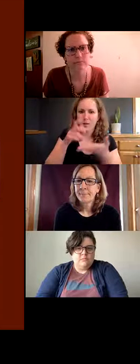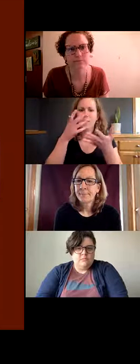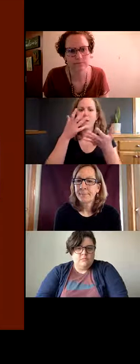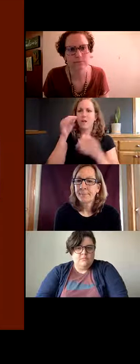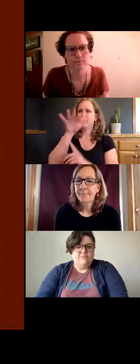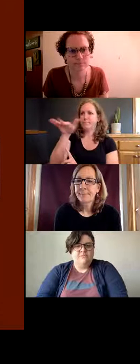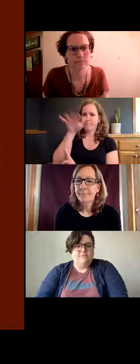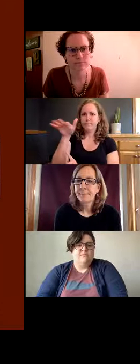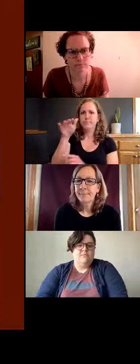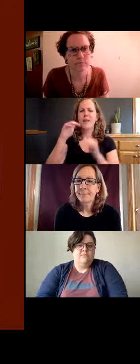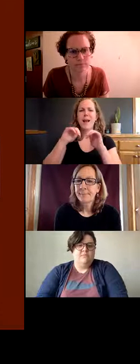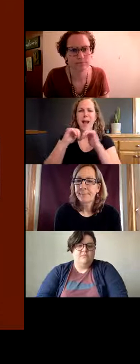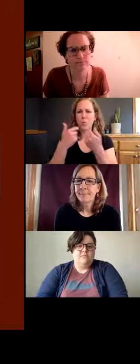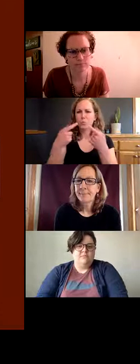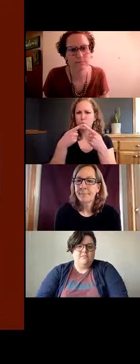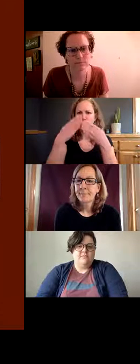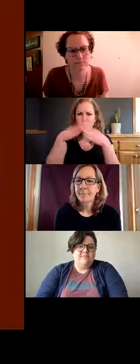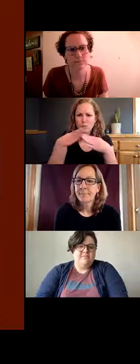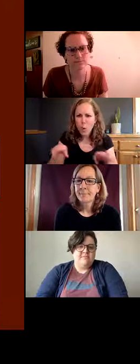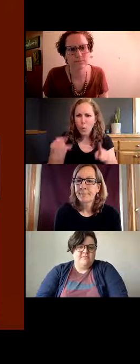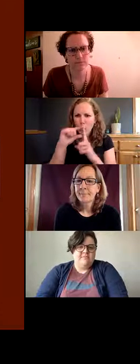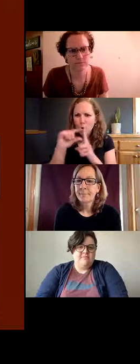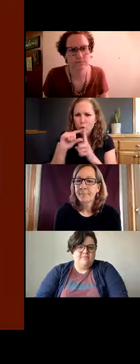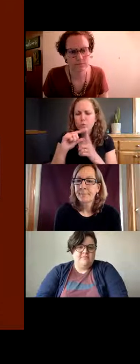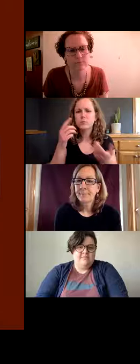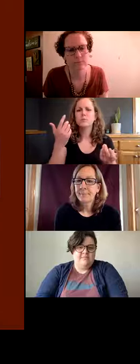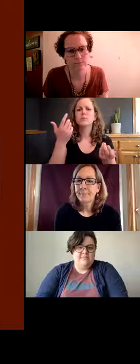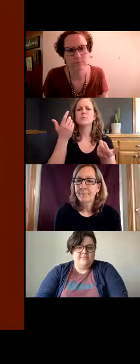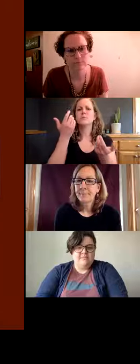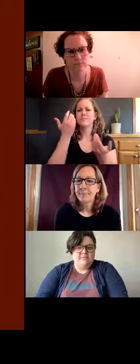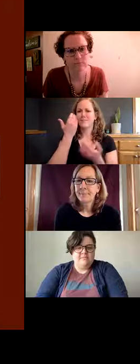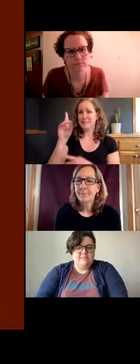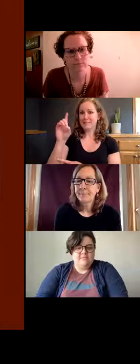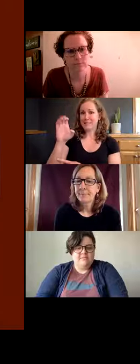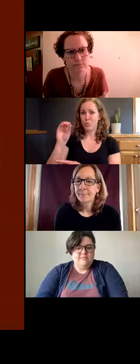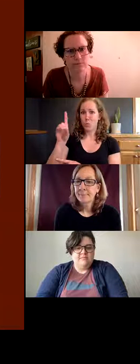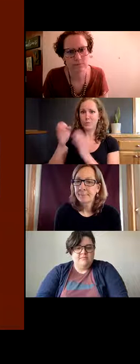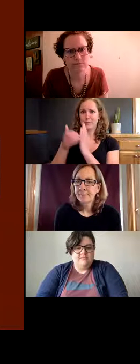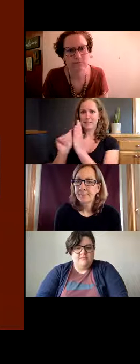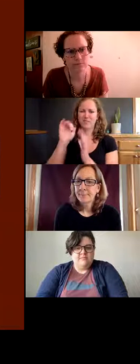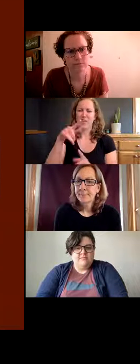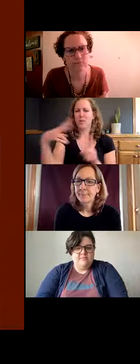is encompassed into the writing, and how we divide up the words, how we break them down,